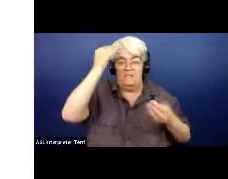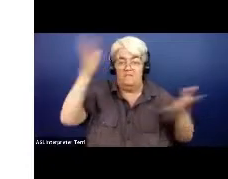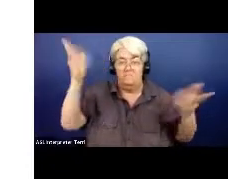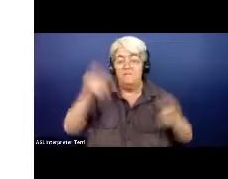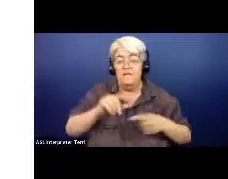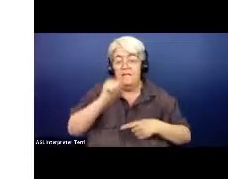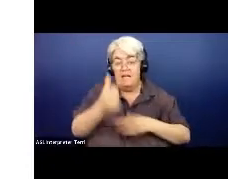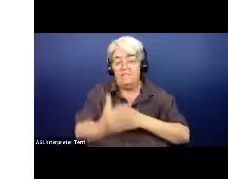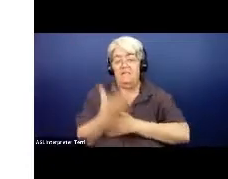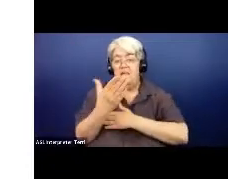being whipped into jailed.